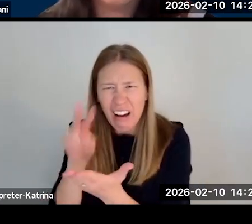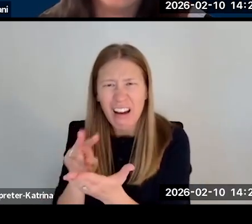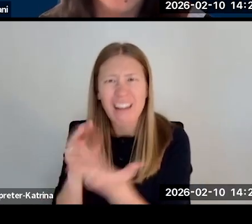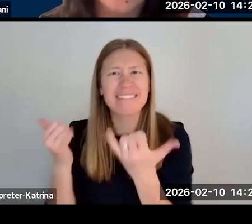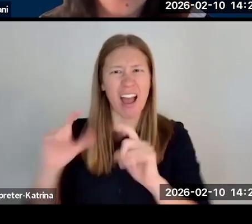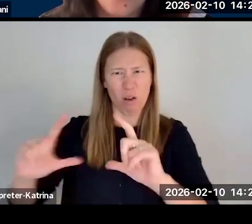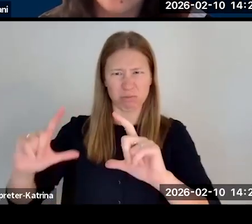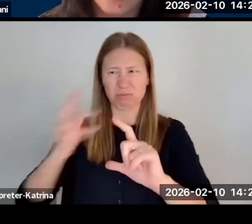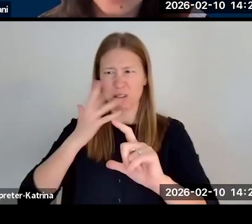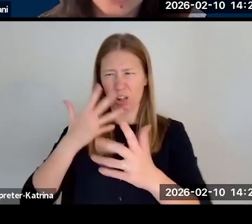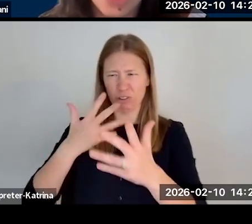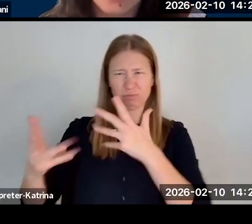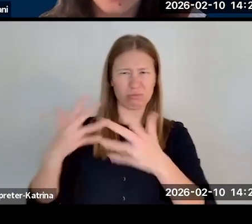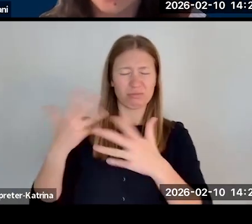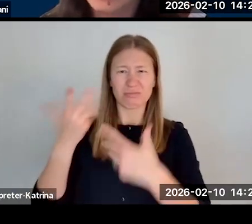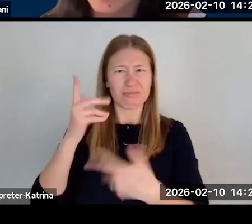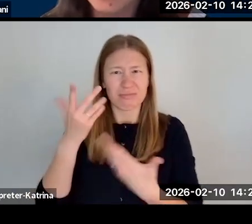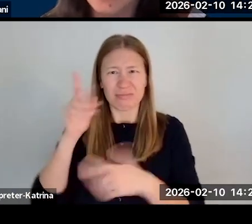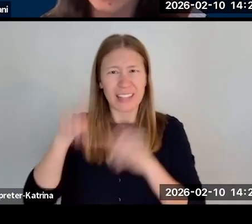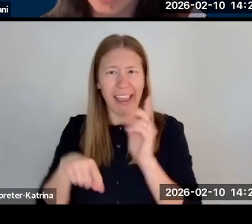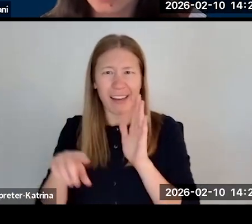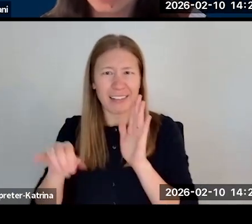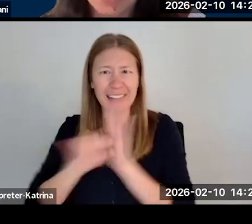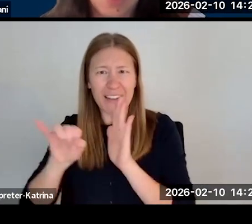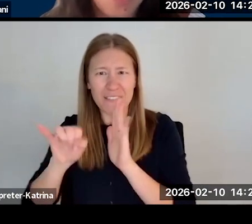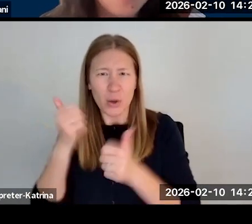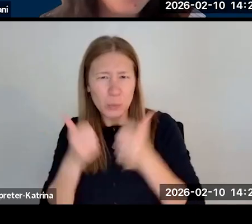We don't know which chunk corresponds with which label.